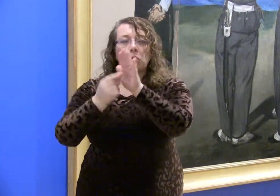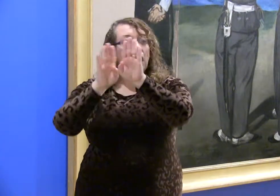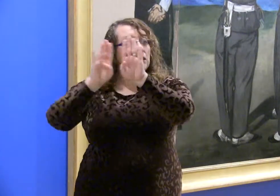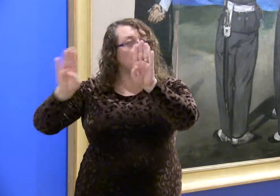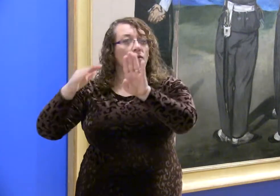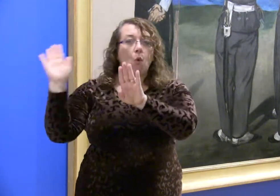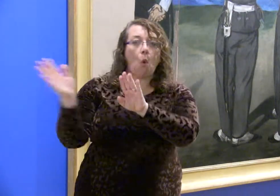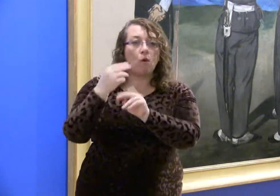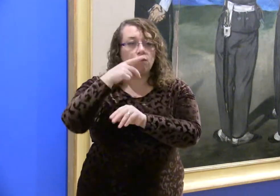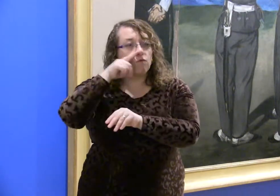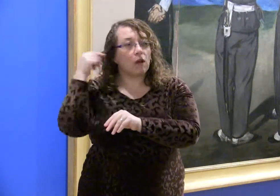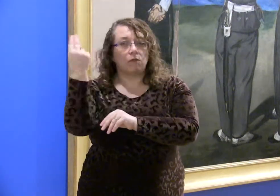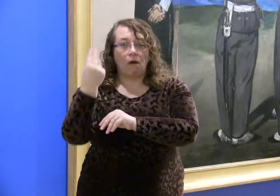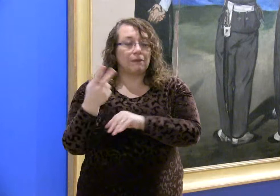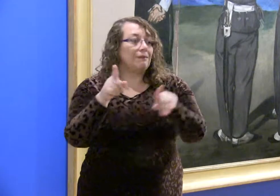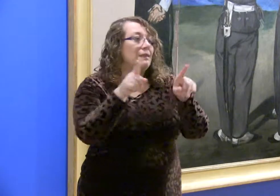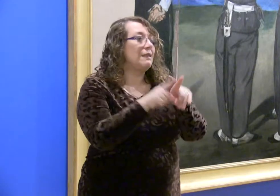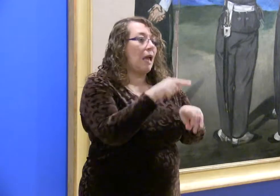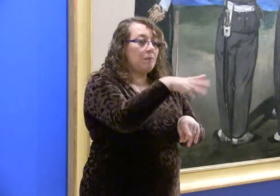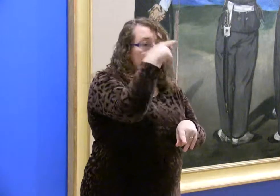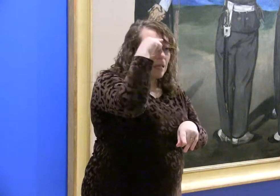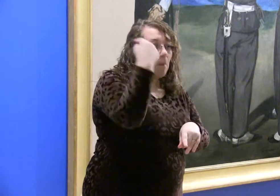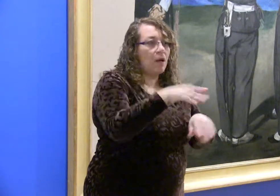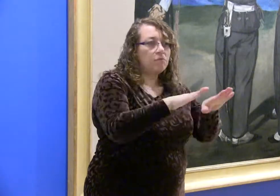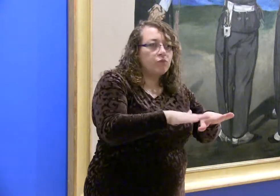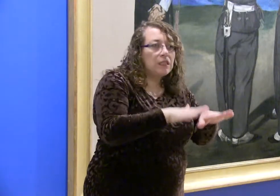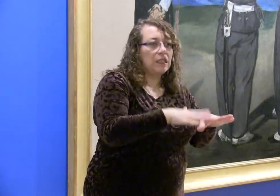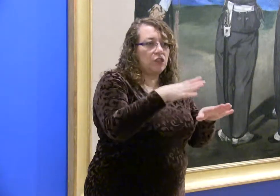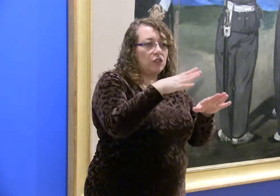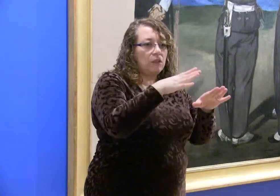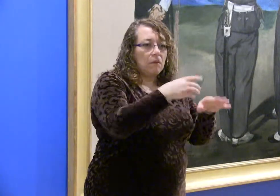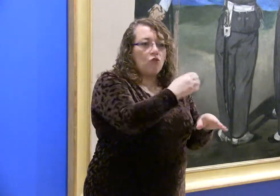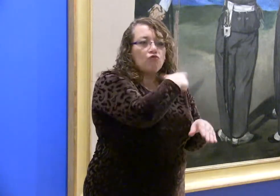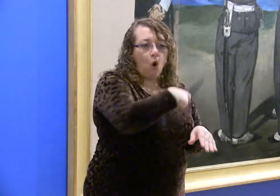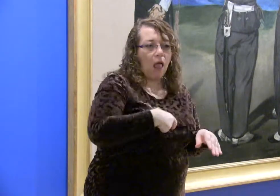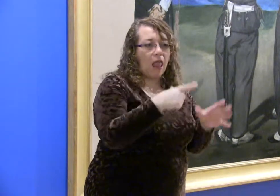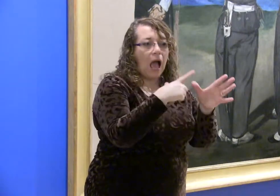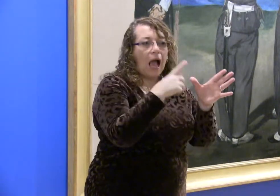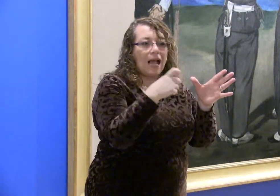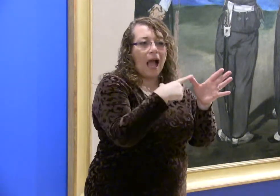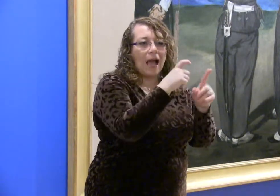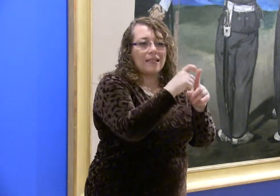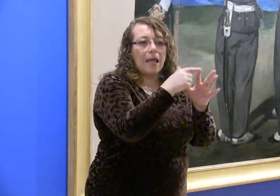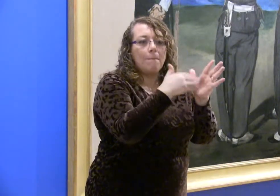like the summer exhibition at the Royal Academy.